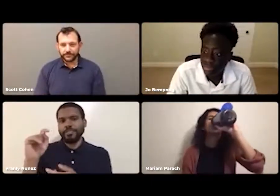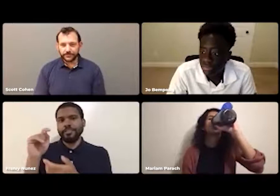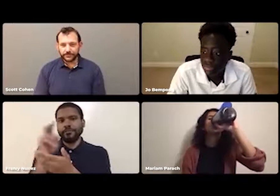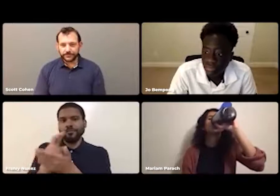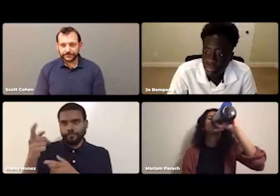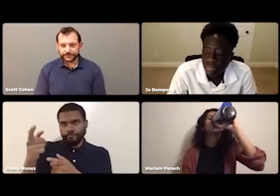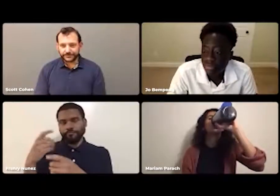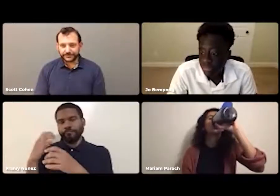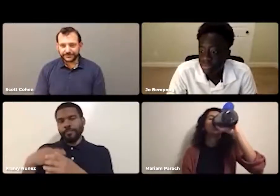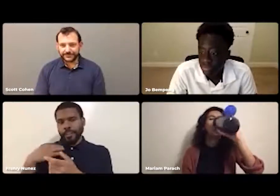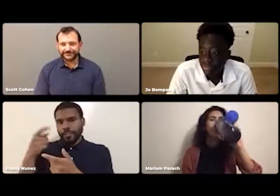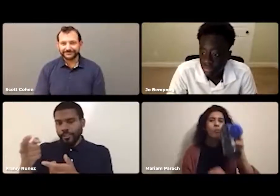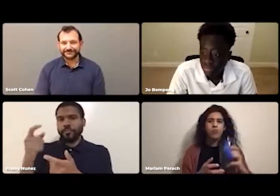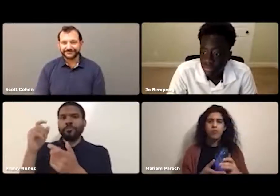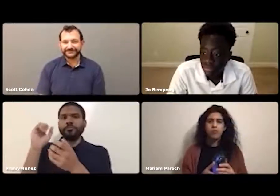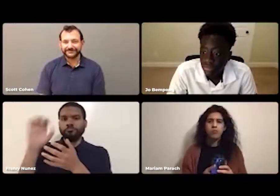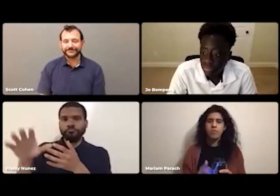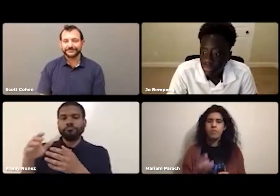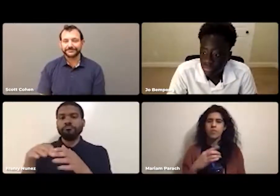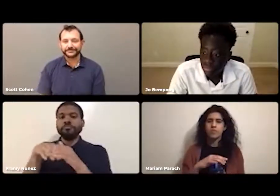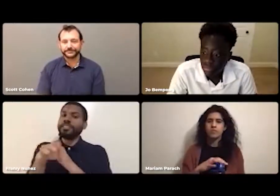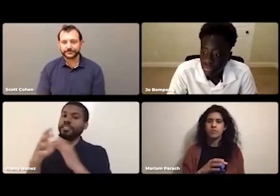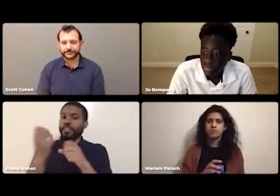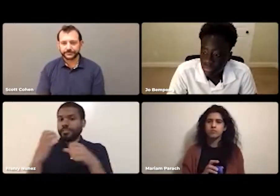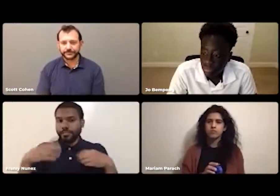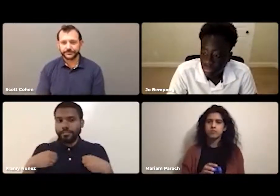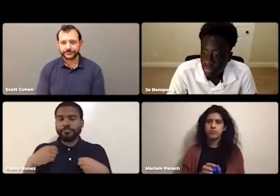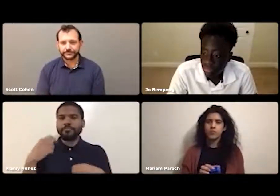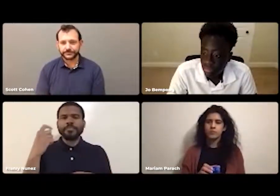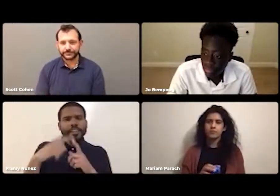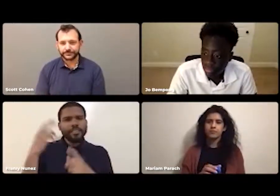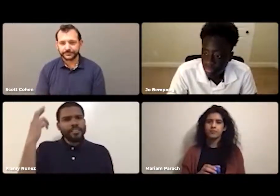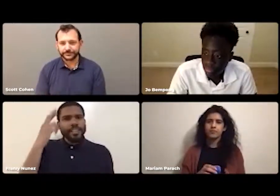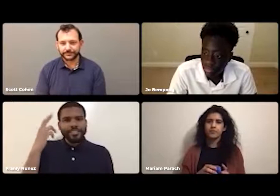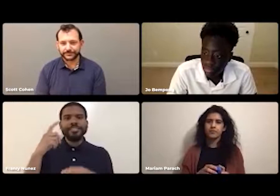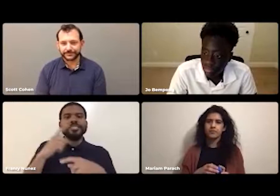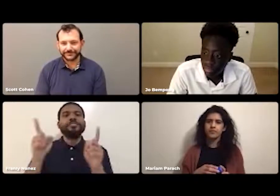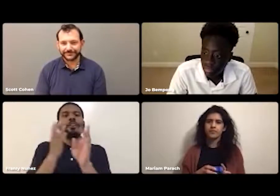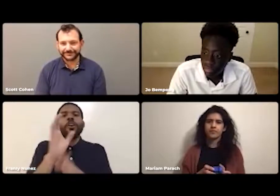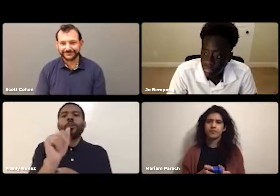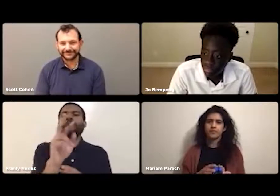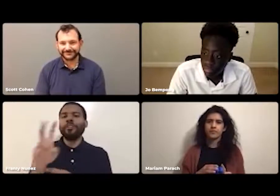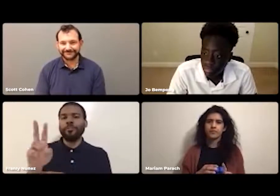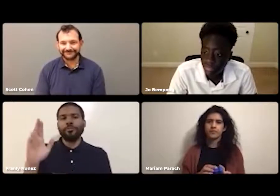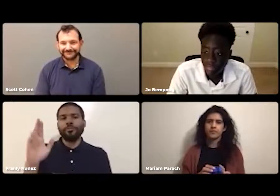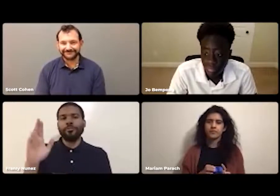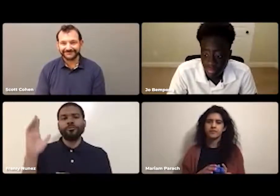I chose RIT. I got accepted.